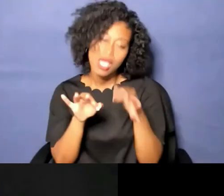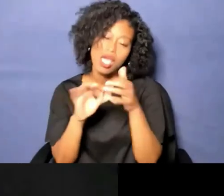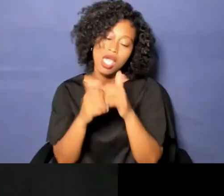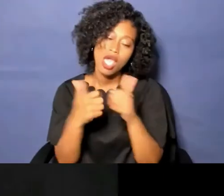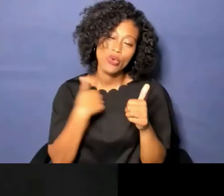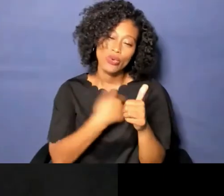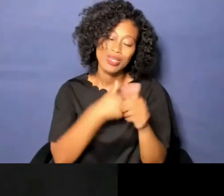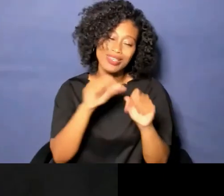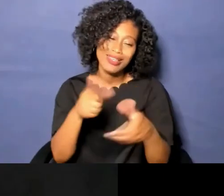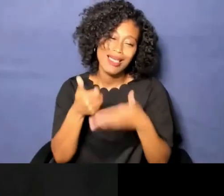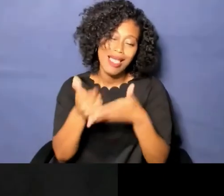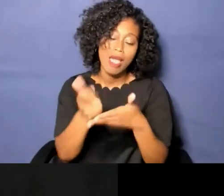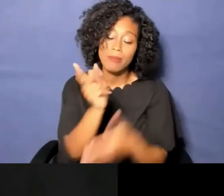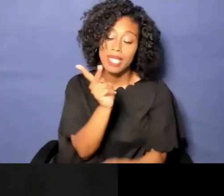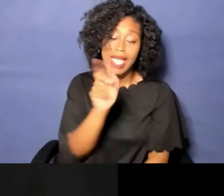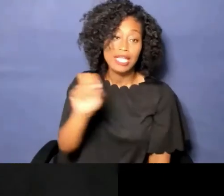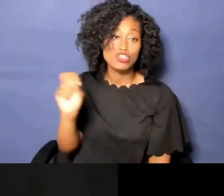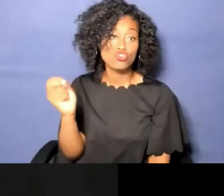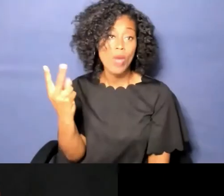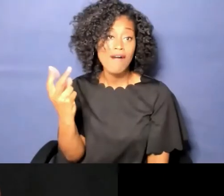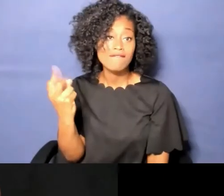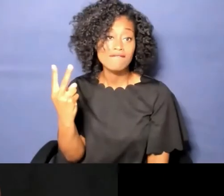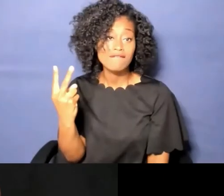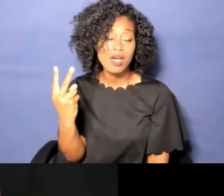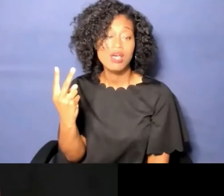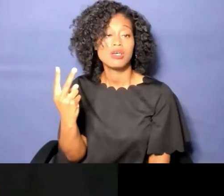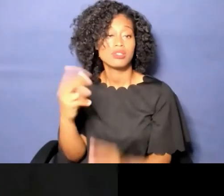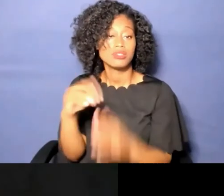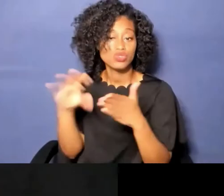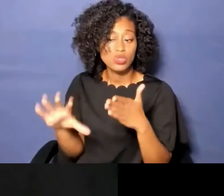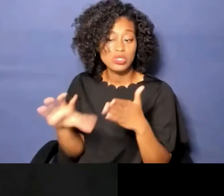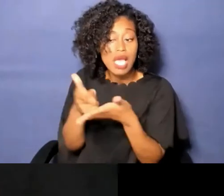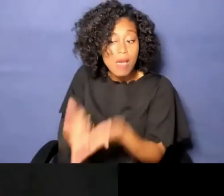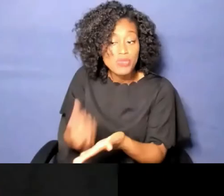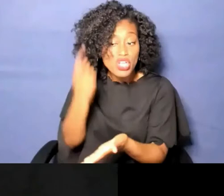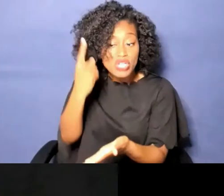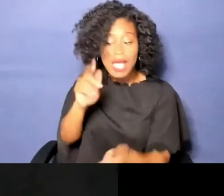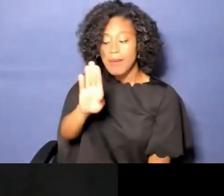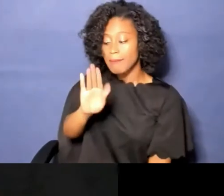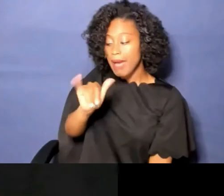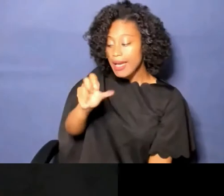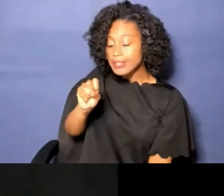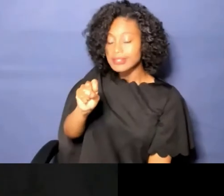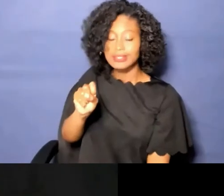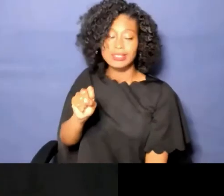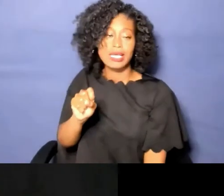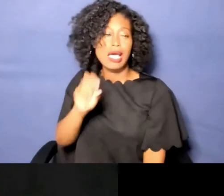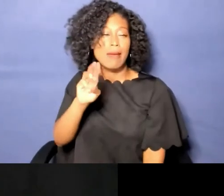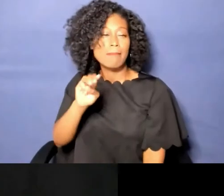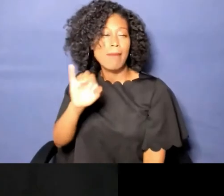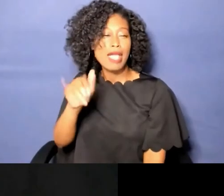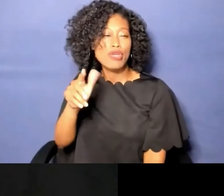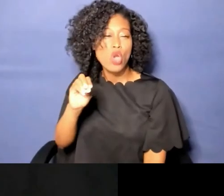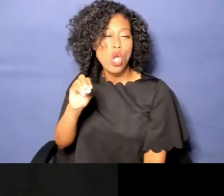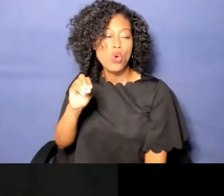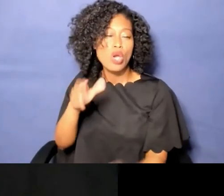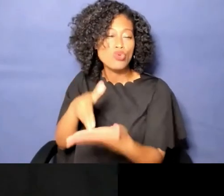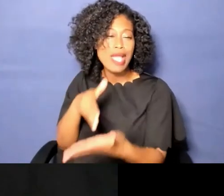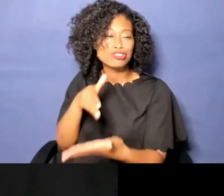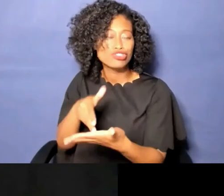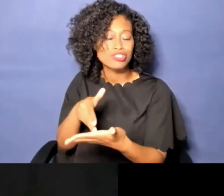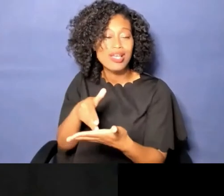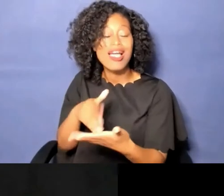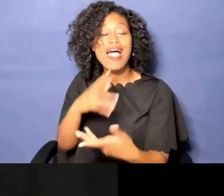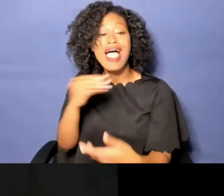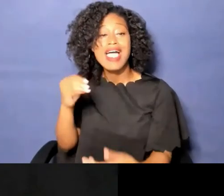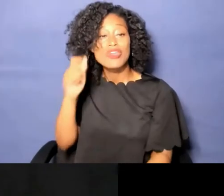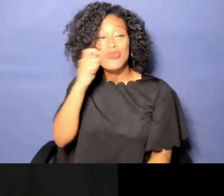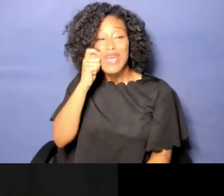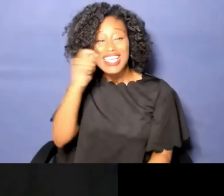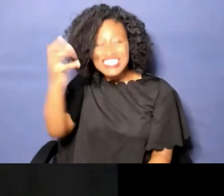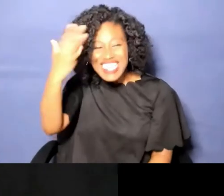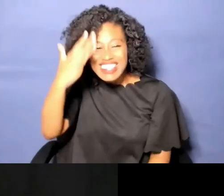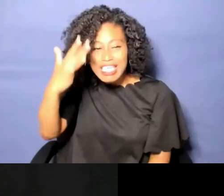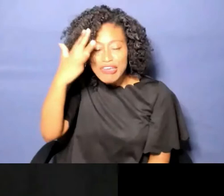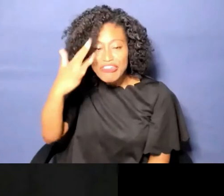K-12 students understand bias, micro-aggression, and race issues in this era where